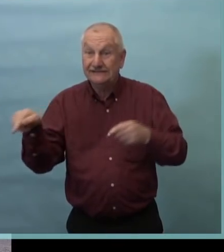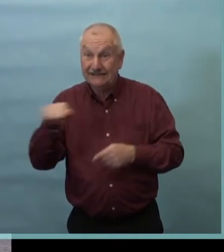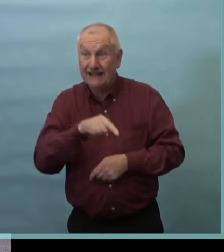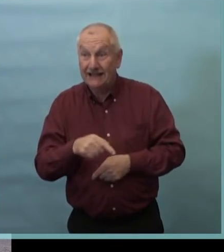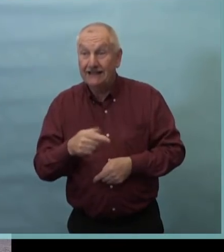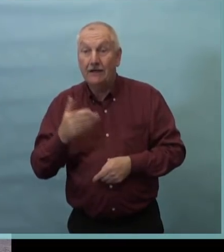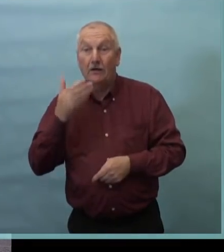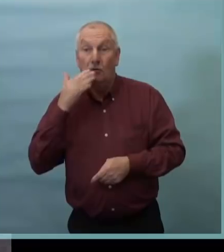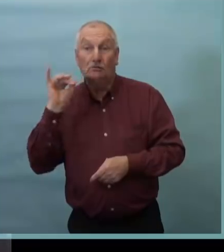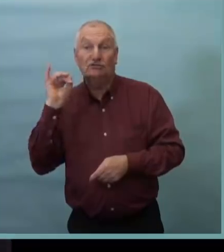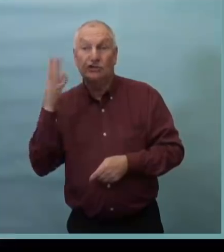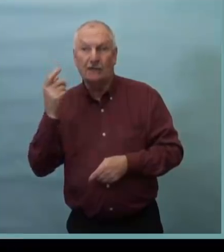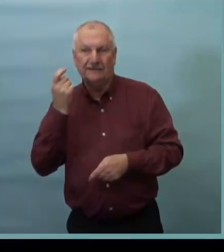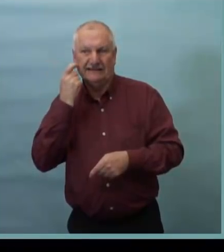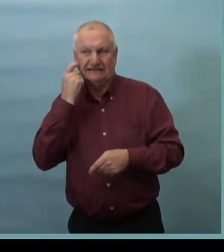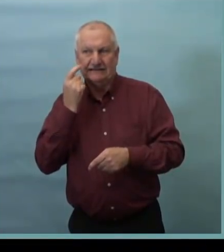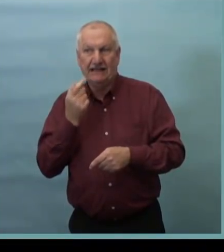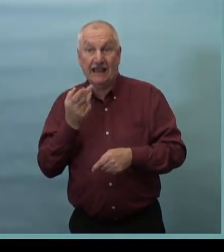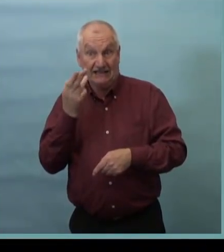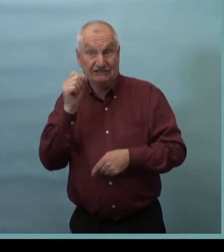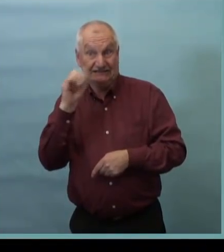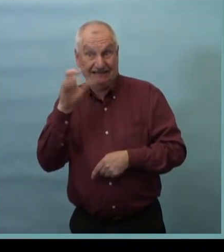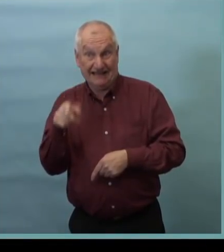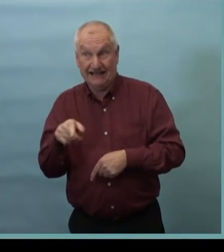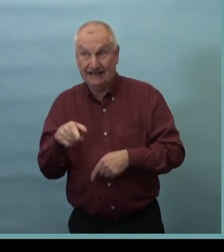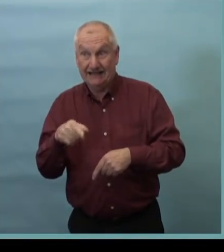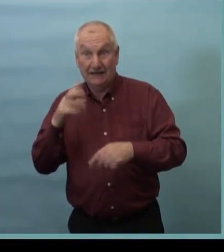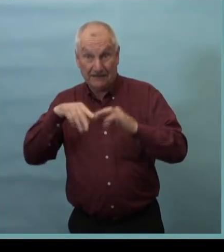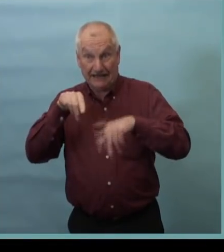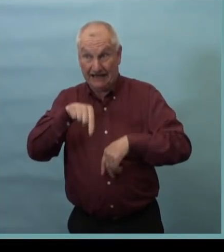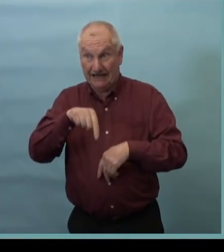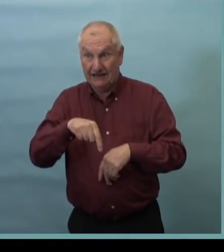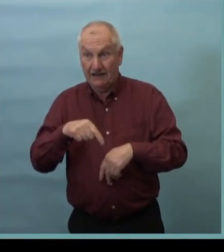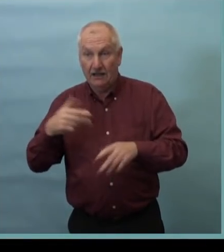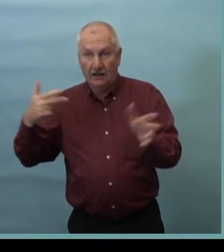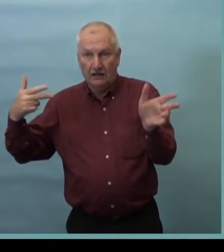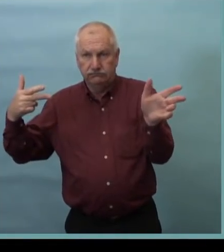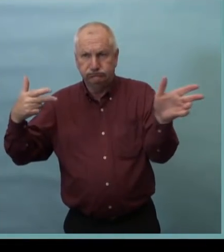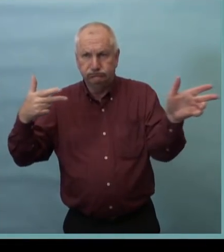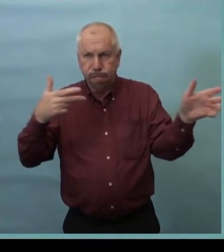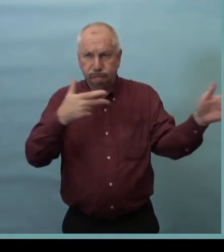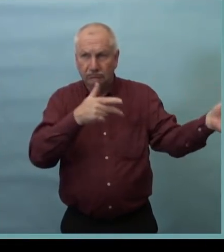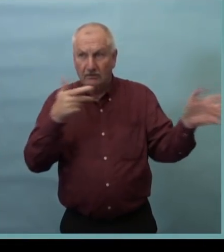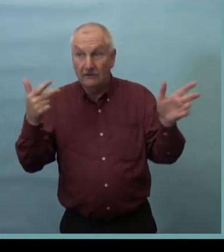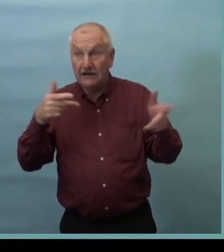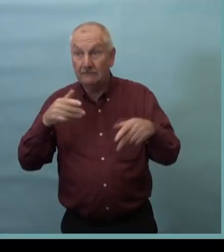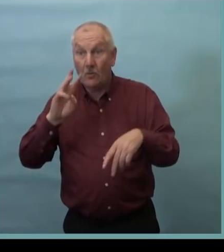when they did a siren salute down William Avenue and we've seen some